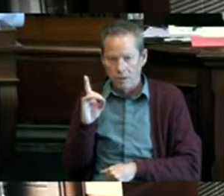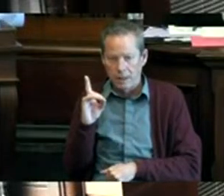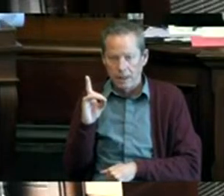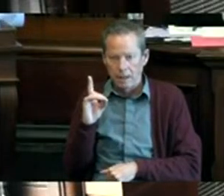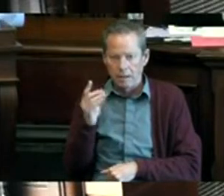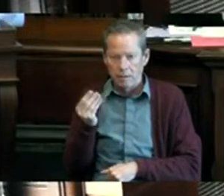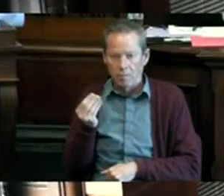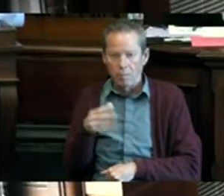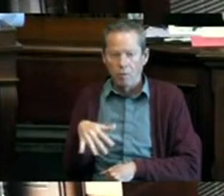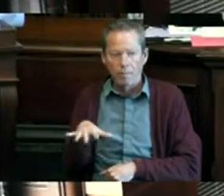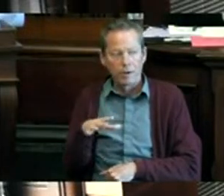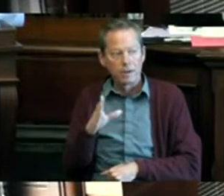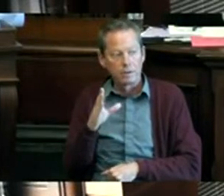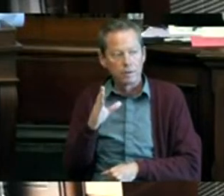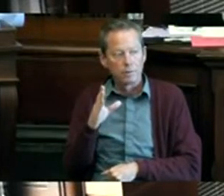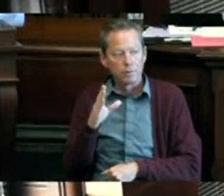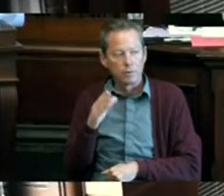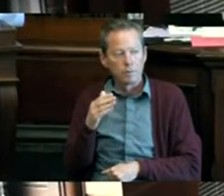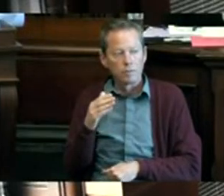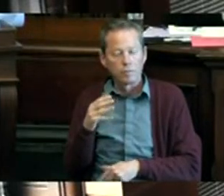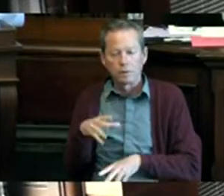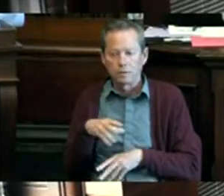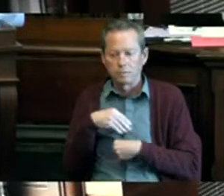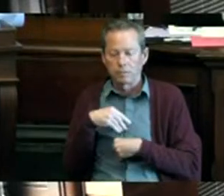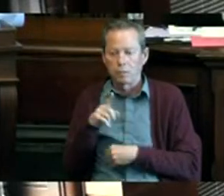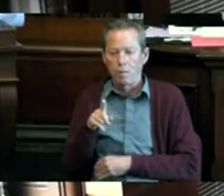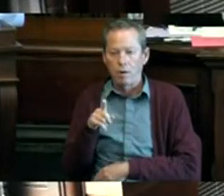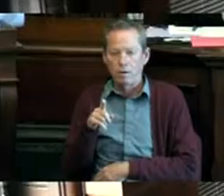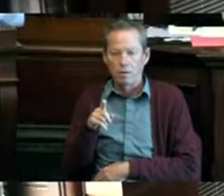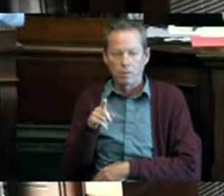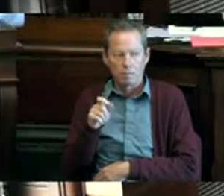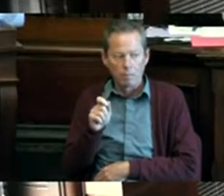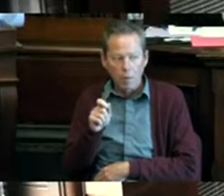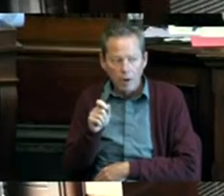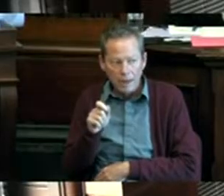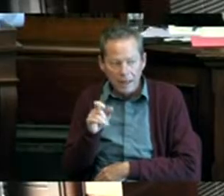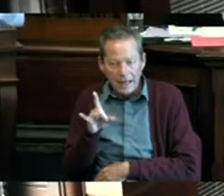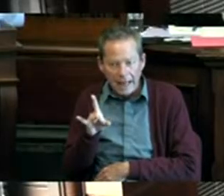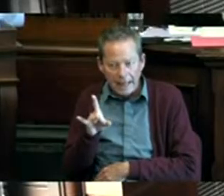looking at is it appears that